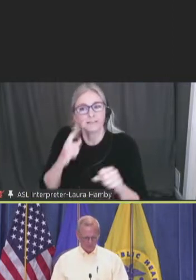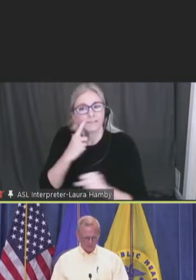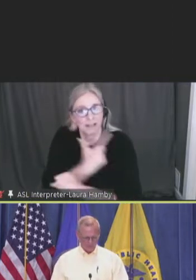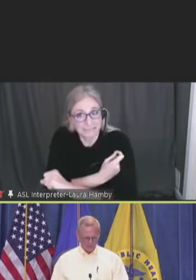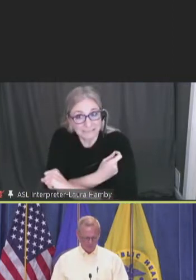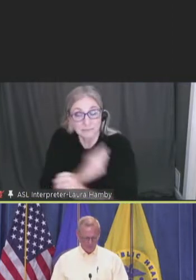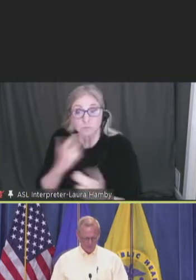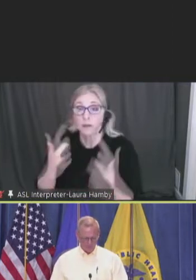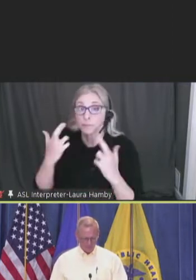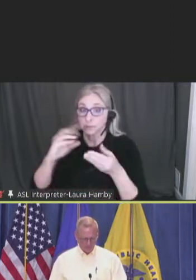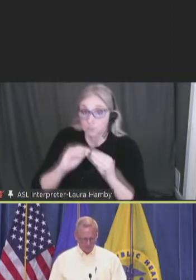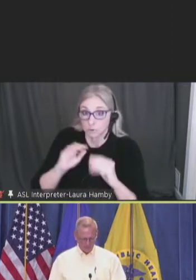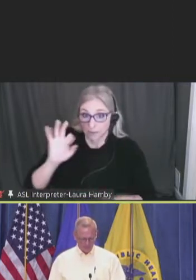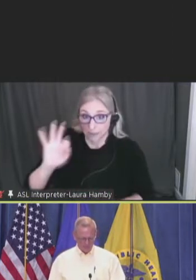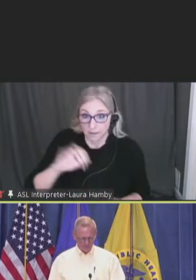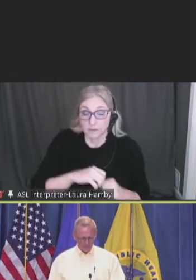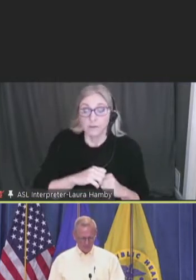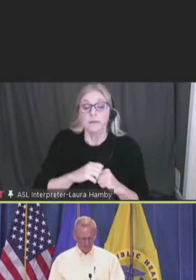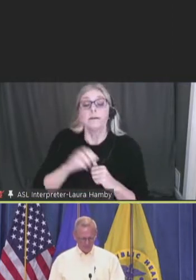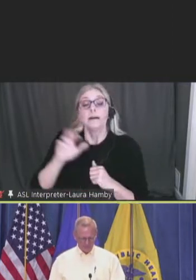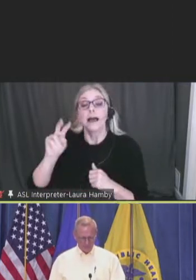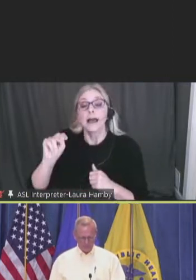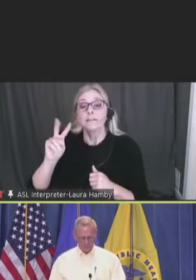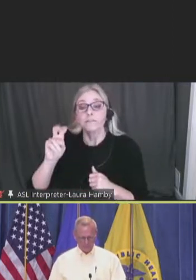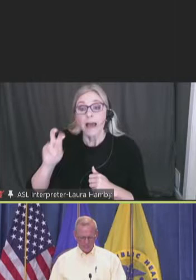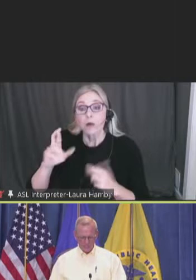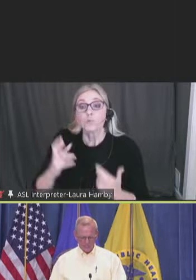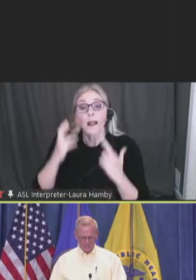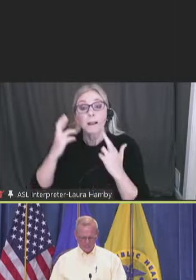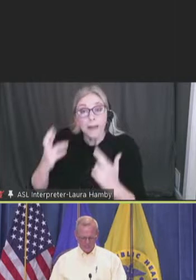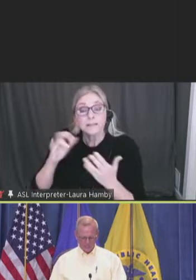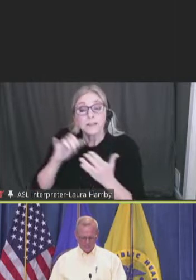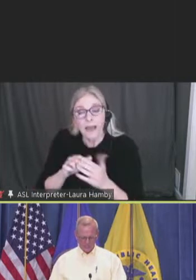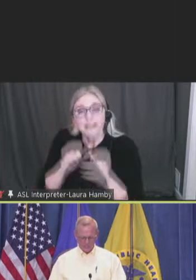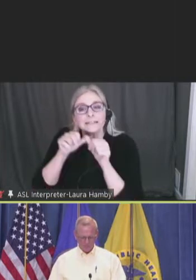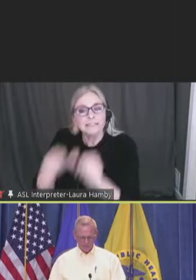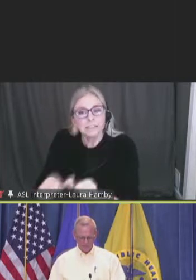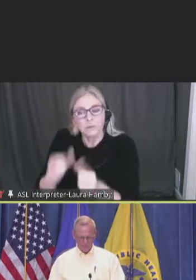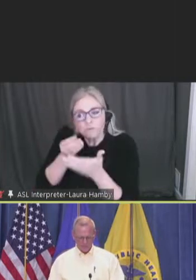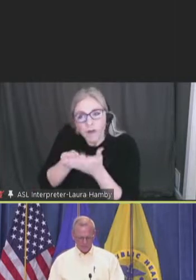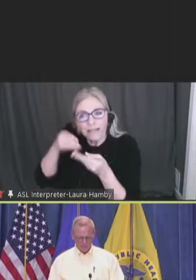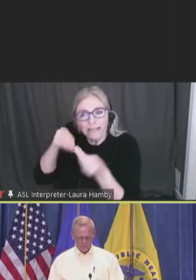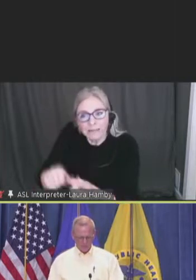Recommendations number nine, NVAC recommends continued funding of research by NIH and other